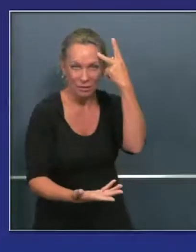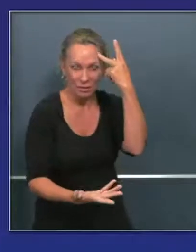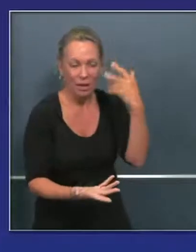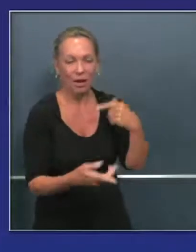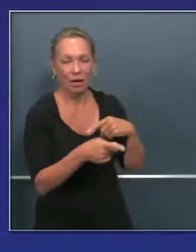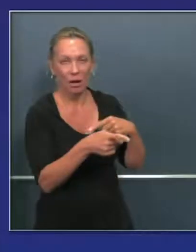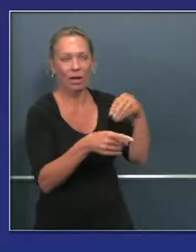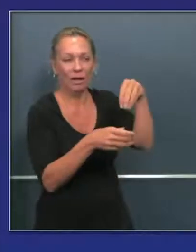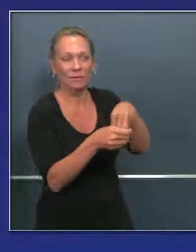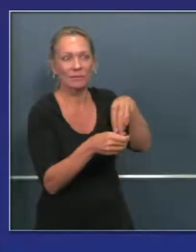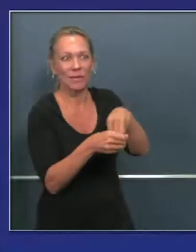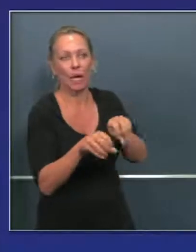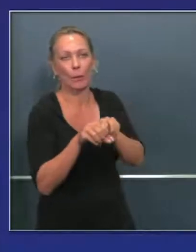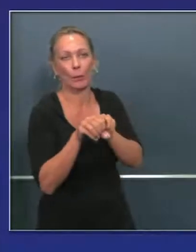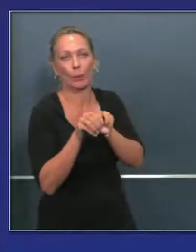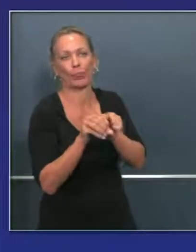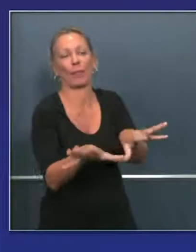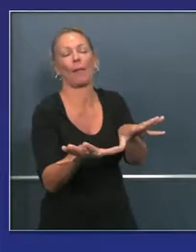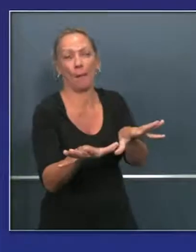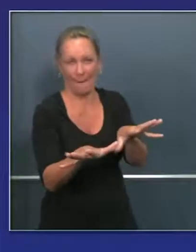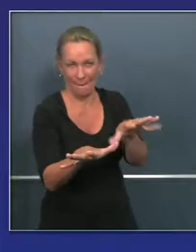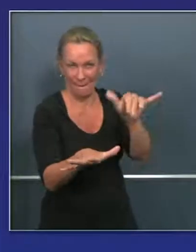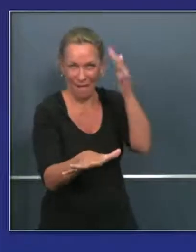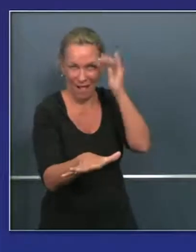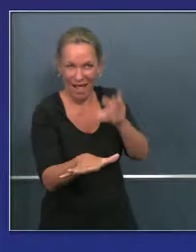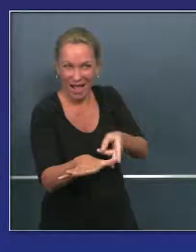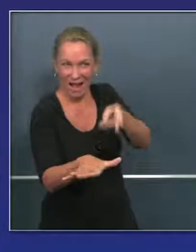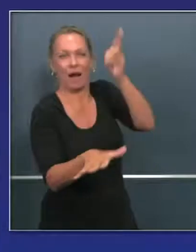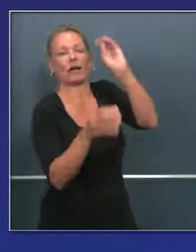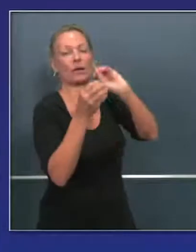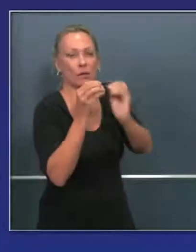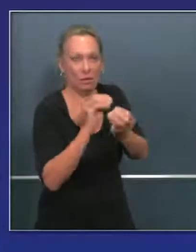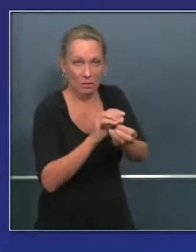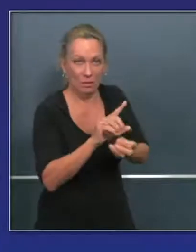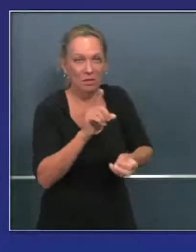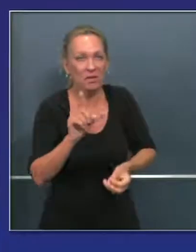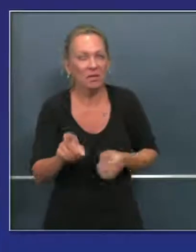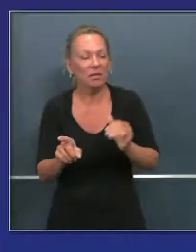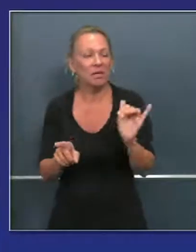in every case wearing face coverings and not practicing the social distancing each county